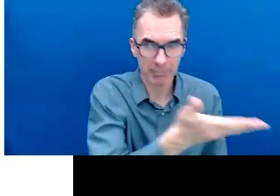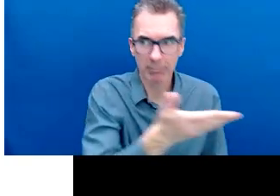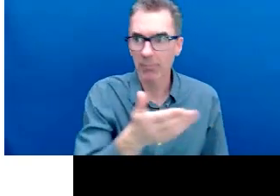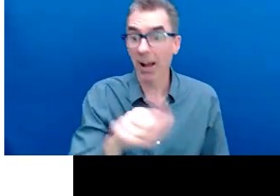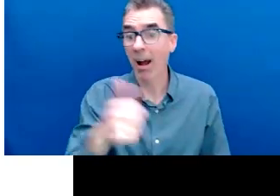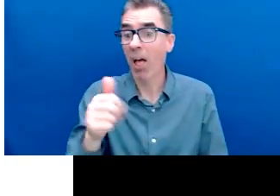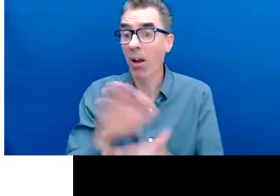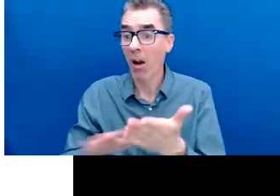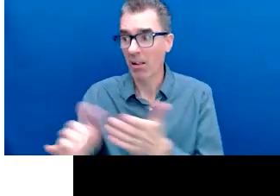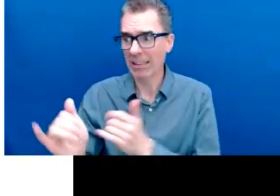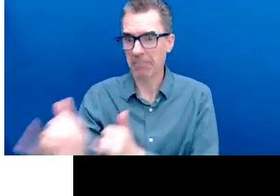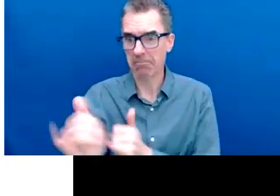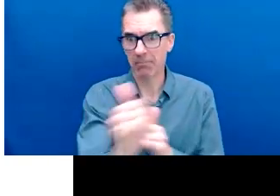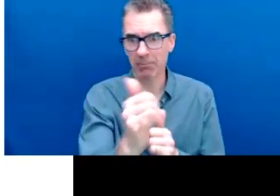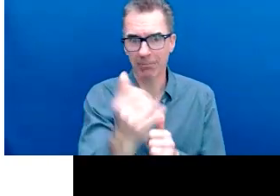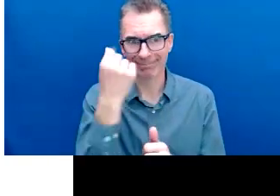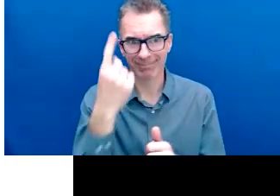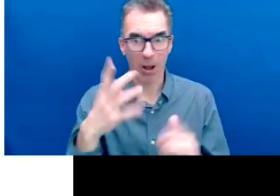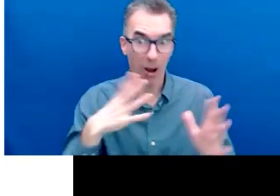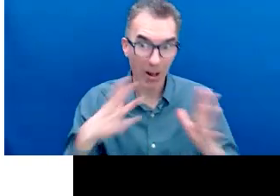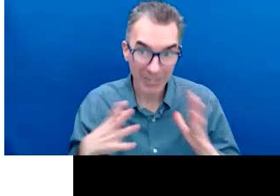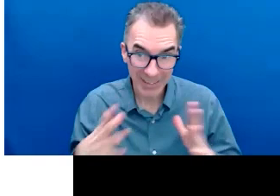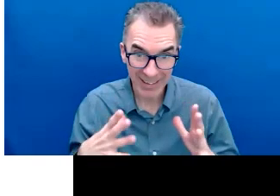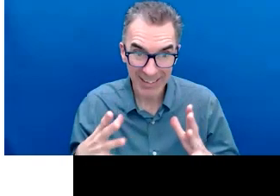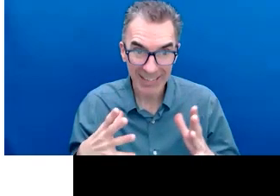So with the holiday and with that whole situation,